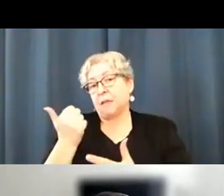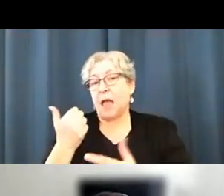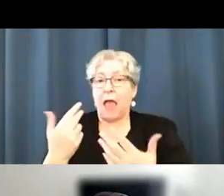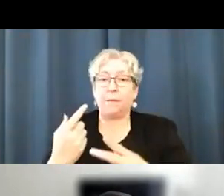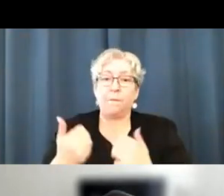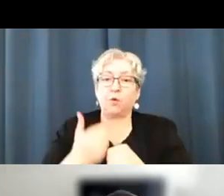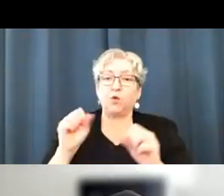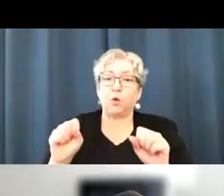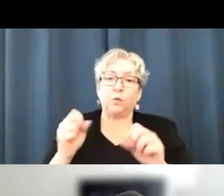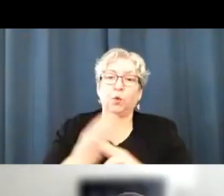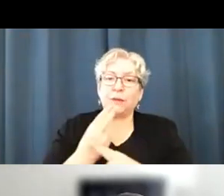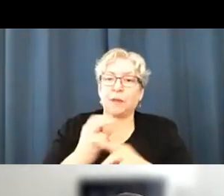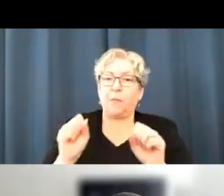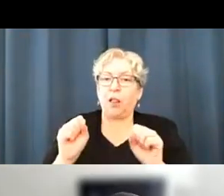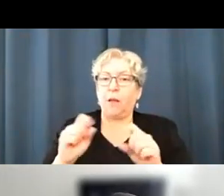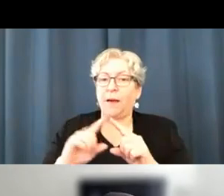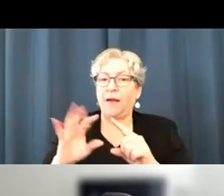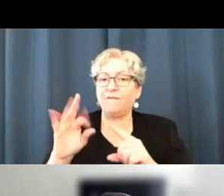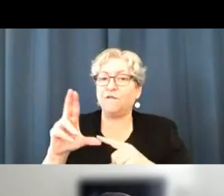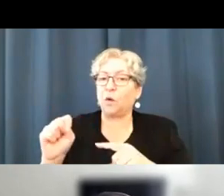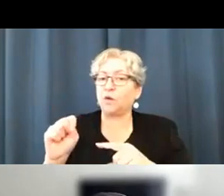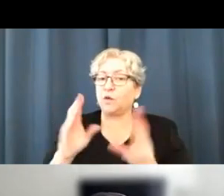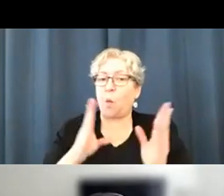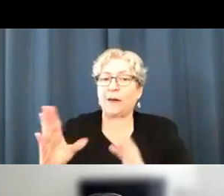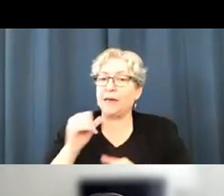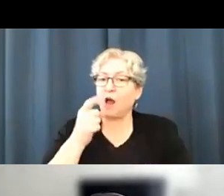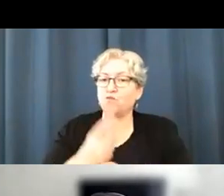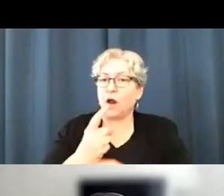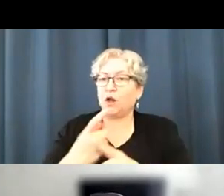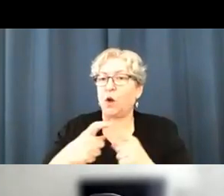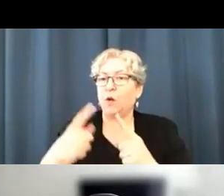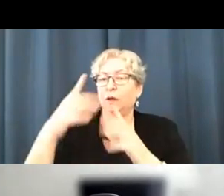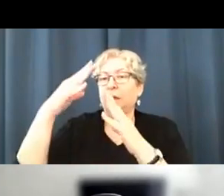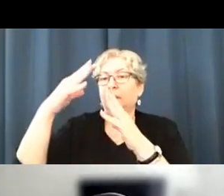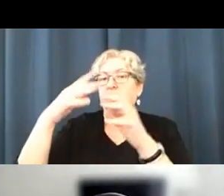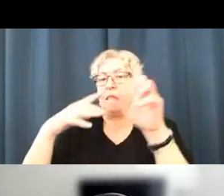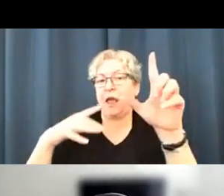But if the focus order isn't working correctly and you go top to or left to right top to bottom,